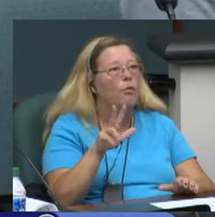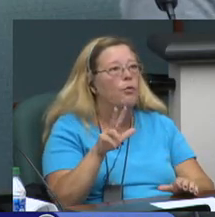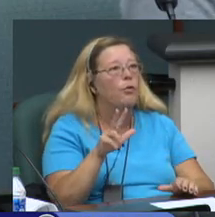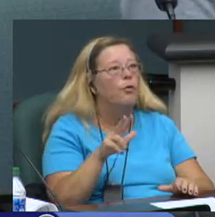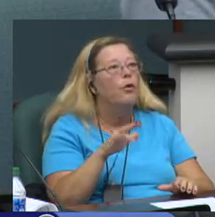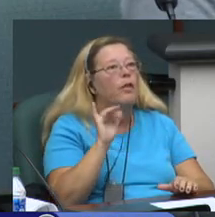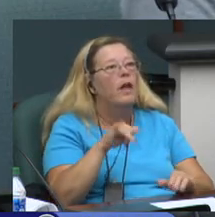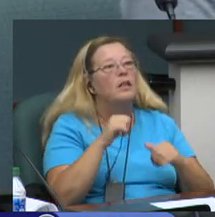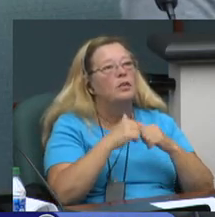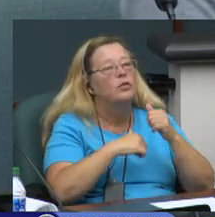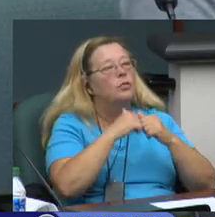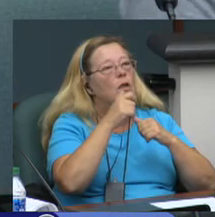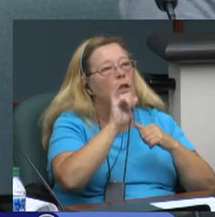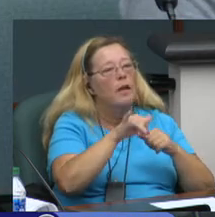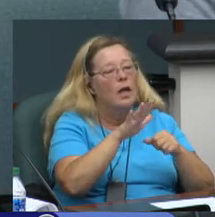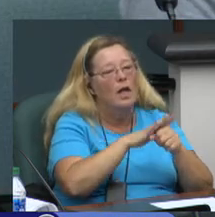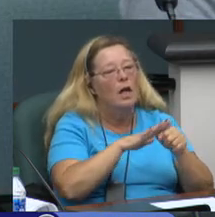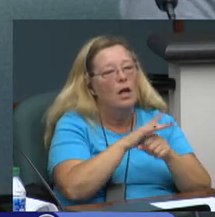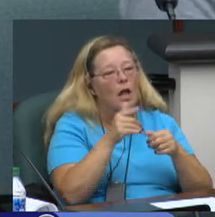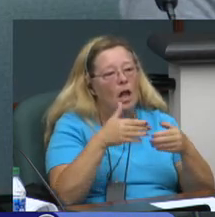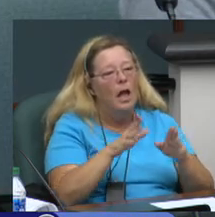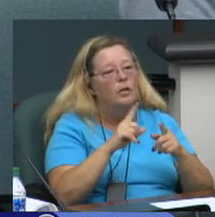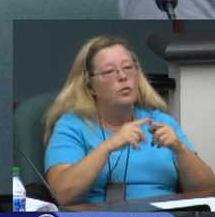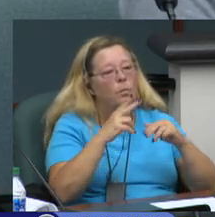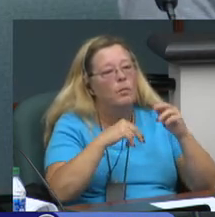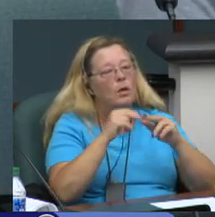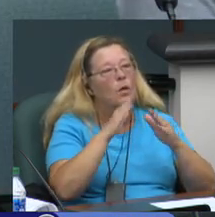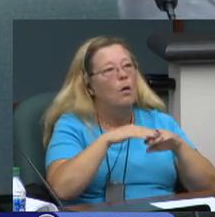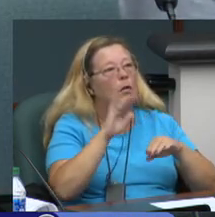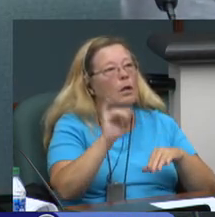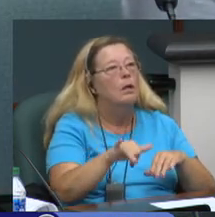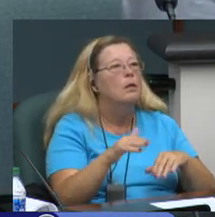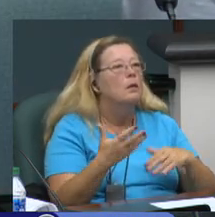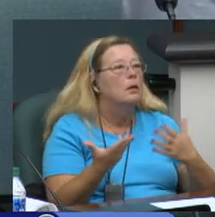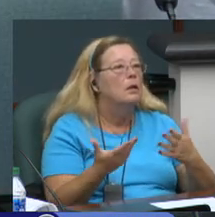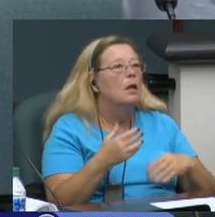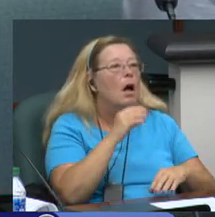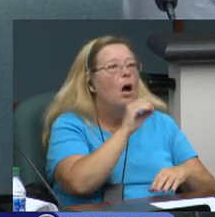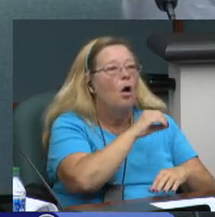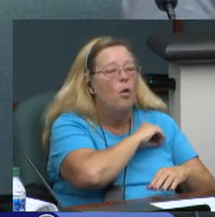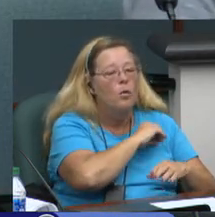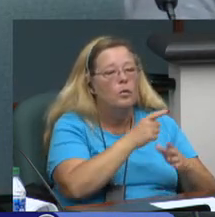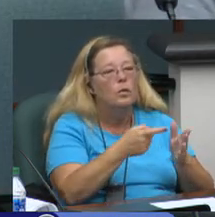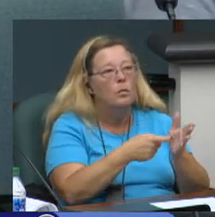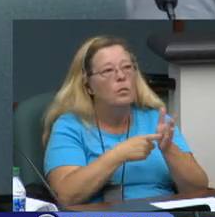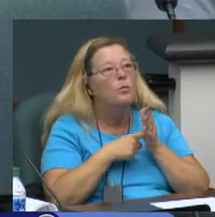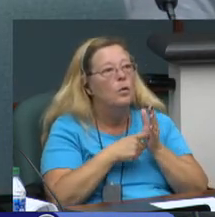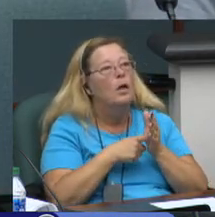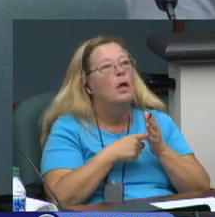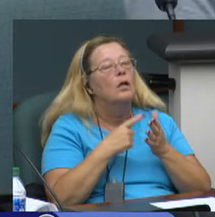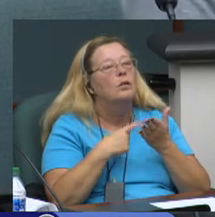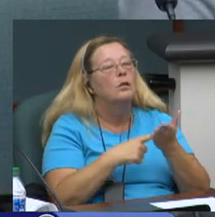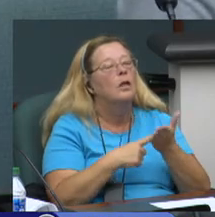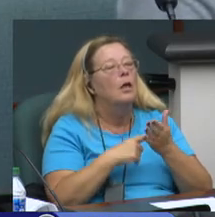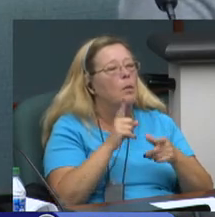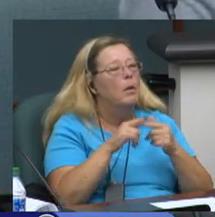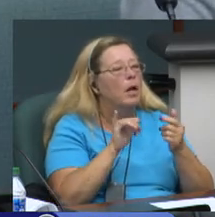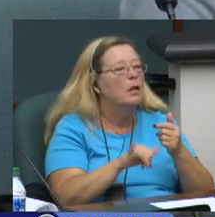structure that would be the area that you'd be allowed to build on that ownership requirements there was some discussion about that again at Planning